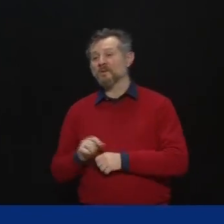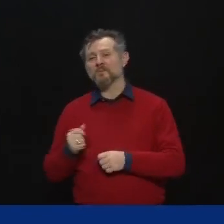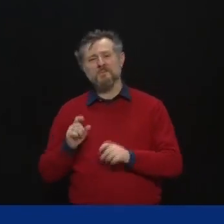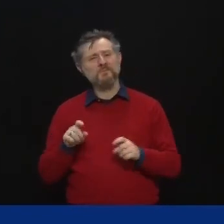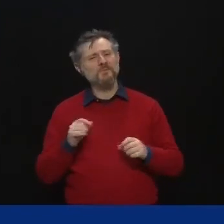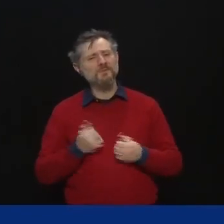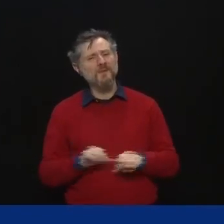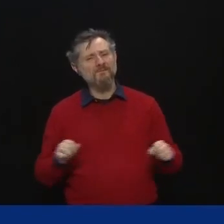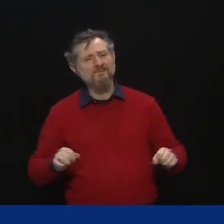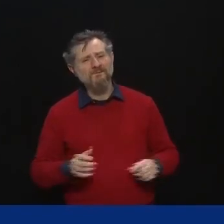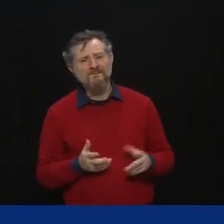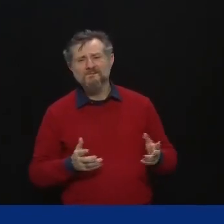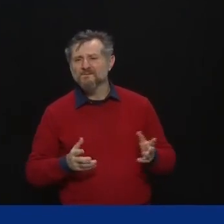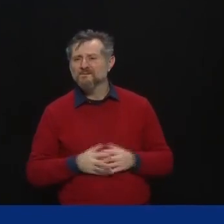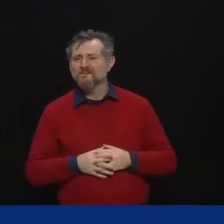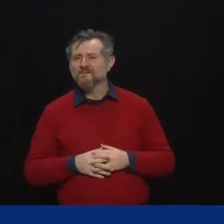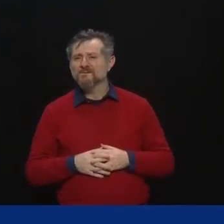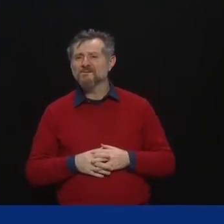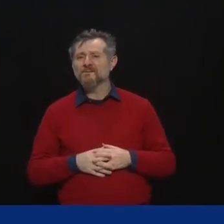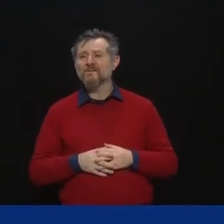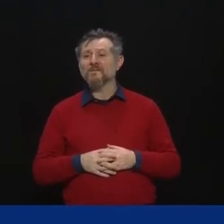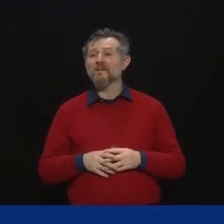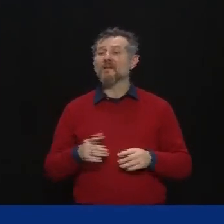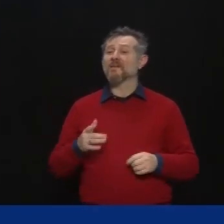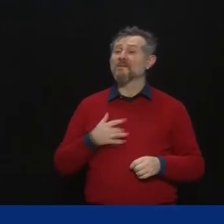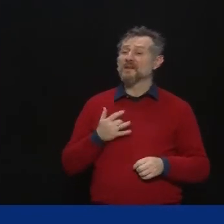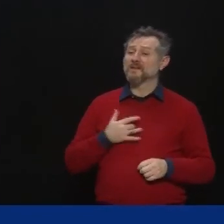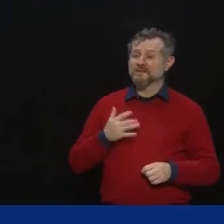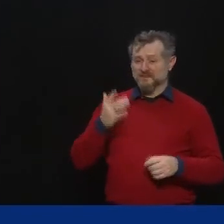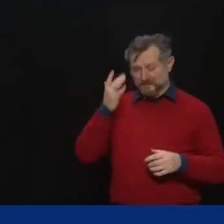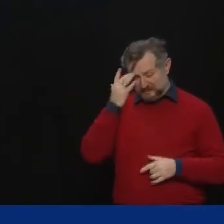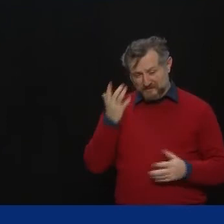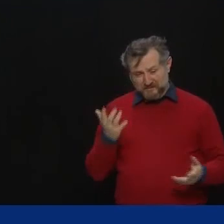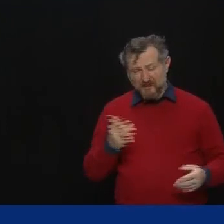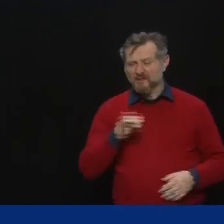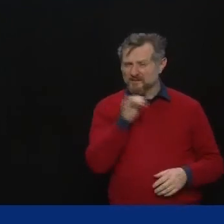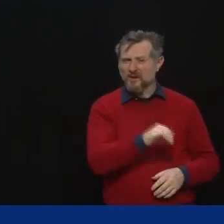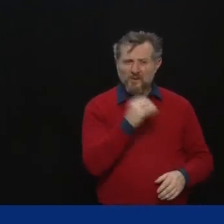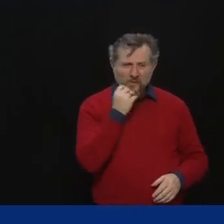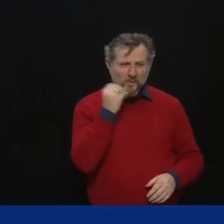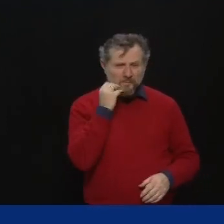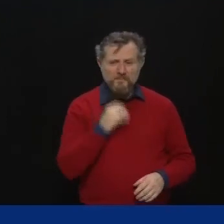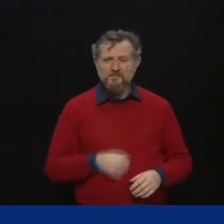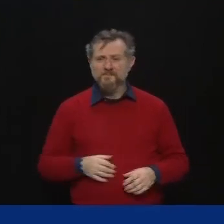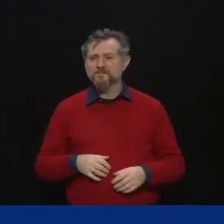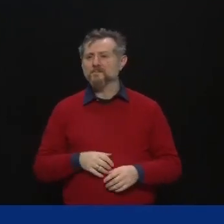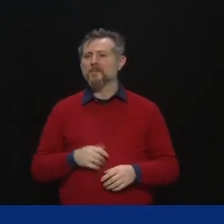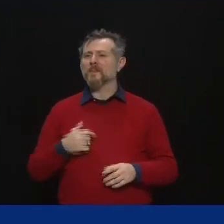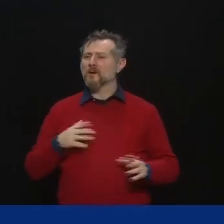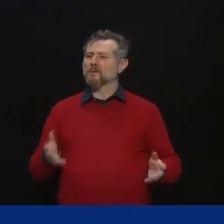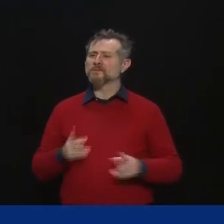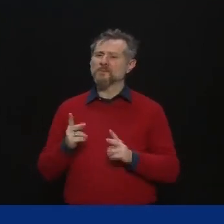AND, YEAH. THIS VARIANT HAS CHANGED THINGS AND WORKPLACES THAT PEOPLE WHO